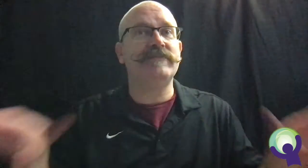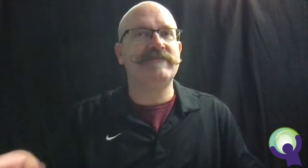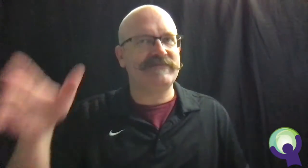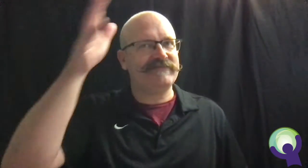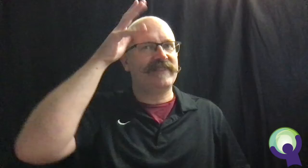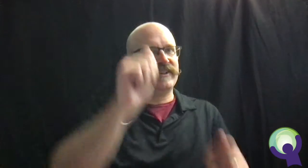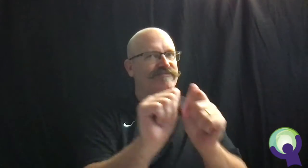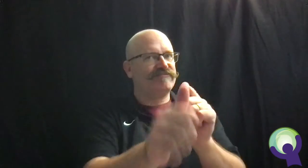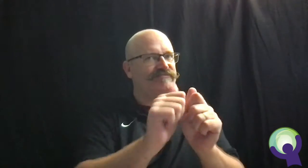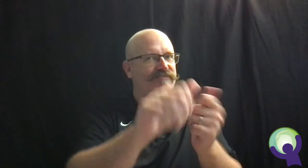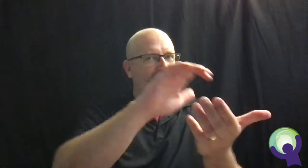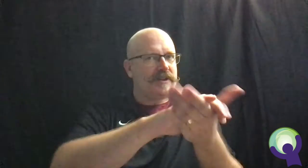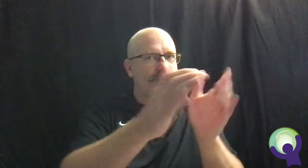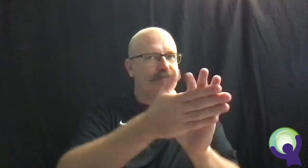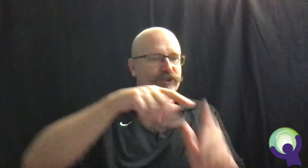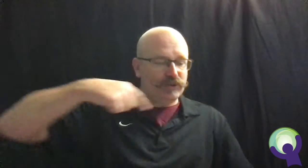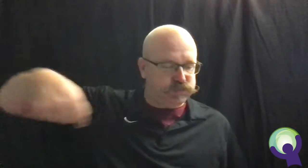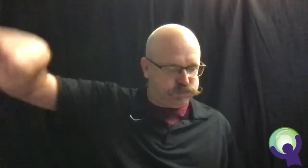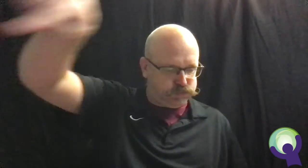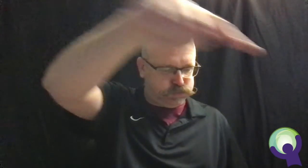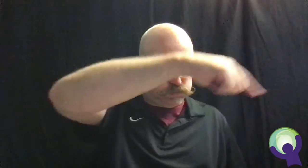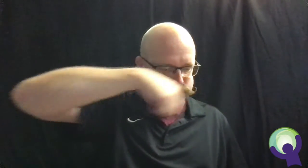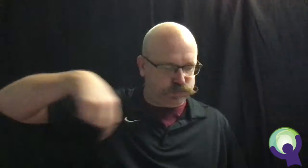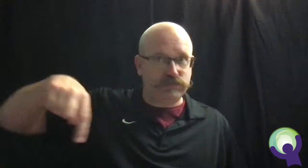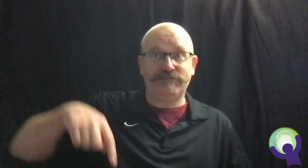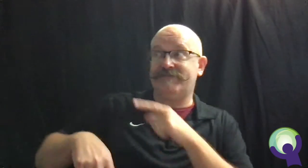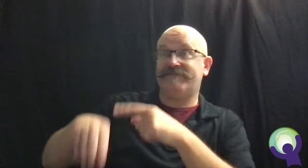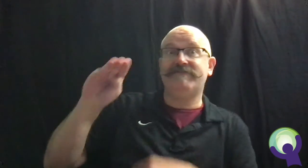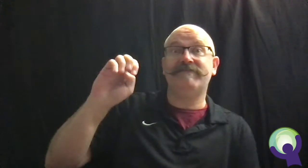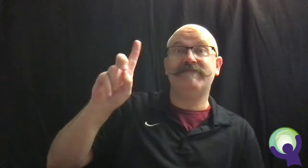When dad comes home from work, he buys hamburgers for us